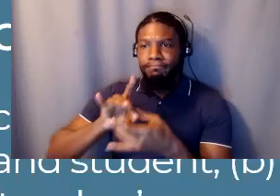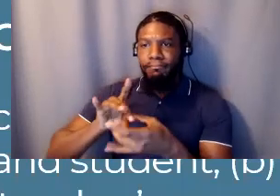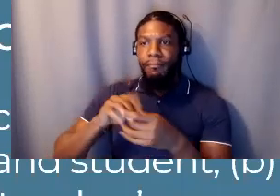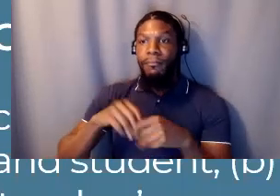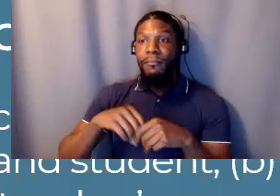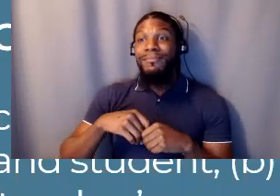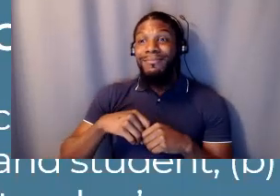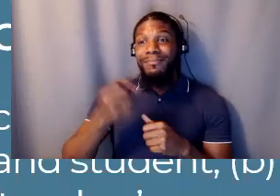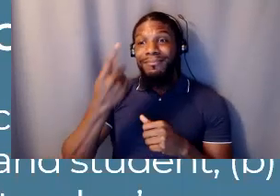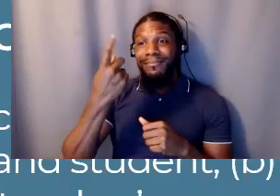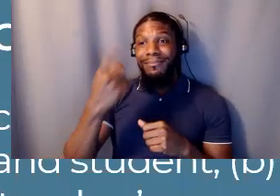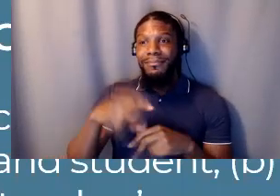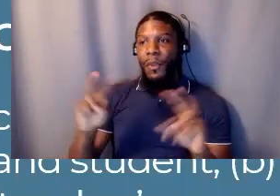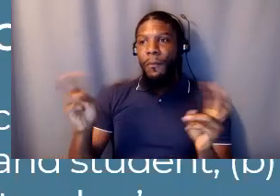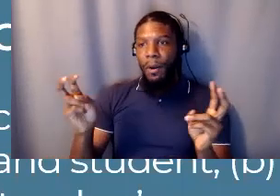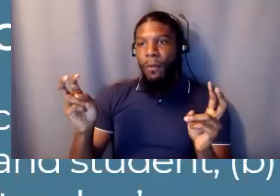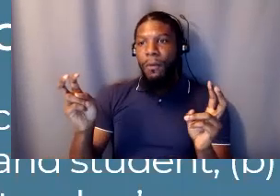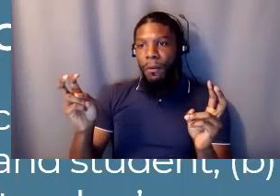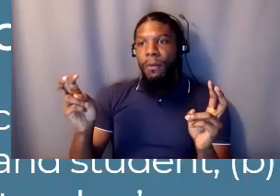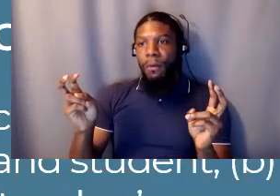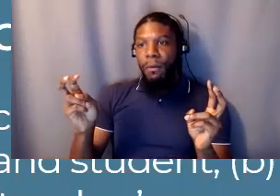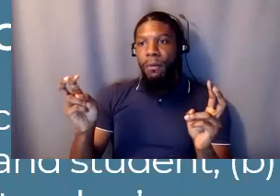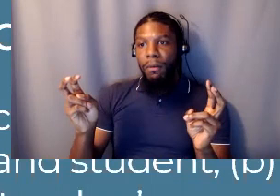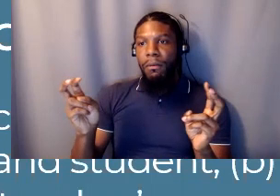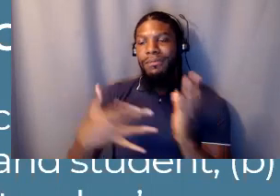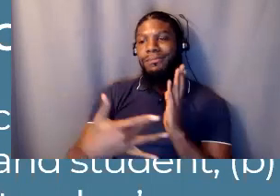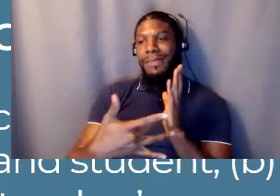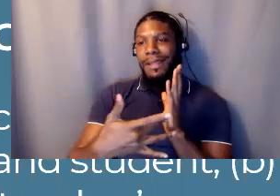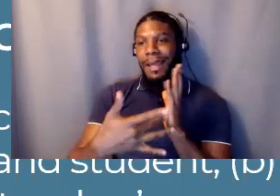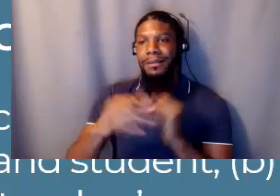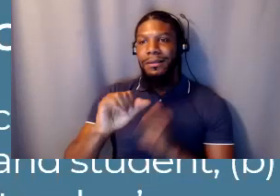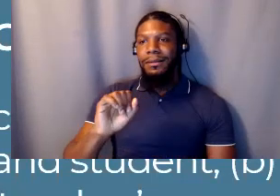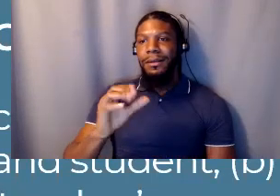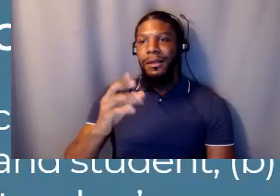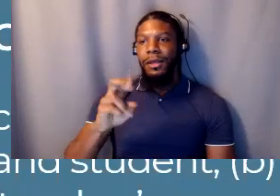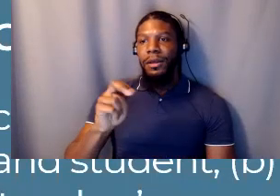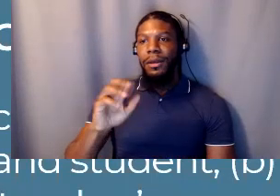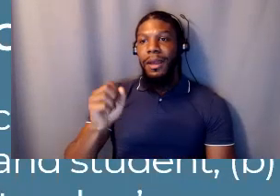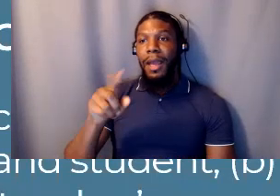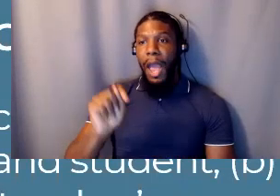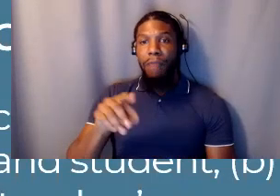which make use of video and audio, actually can facilitate personal connections.